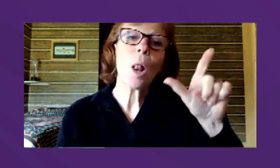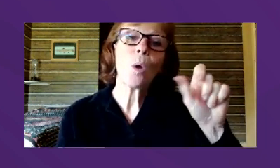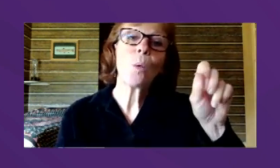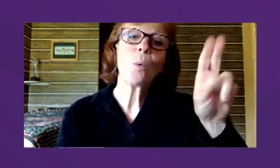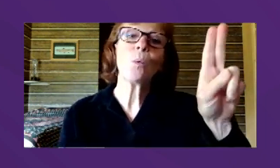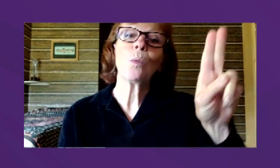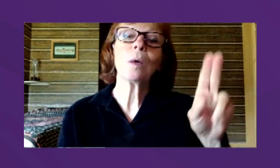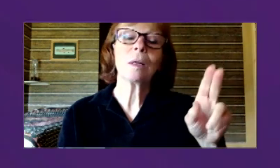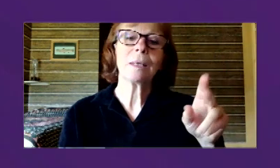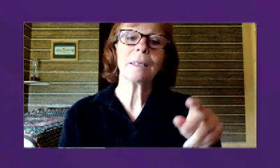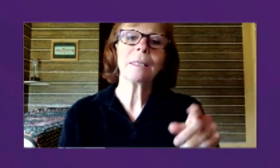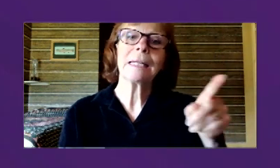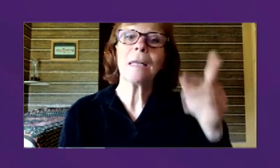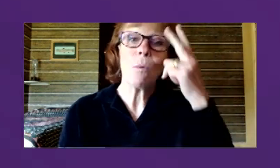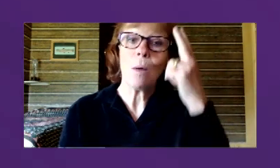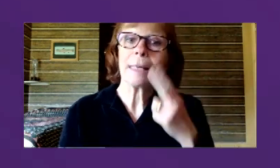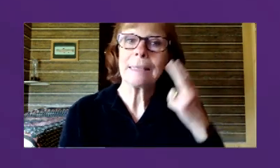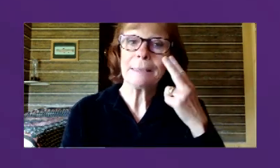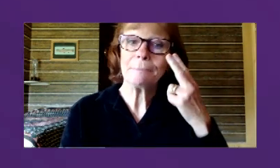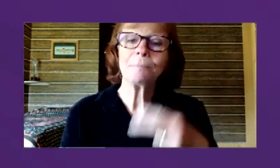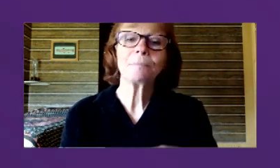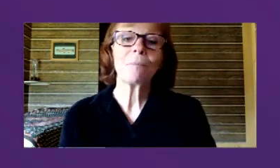Hello, everyone. My name is